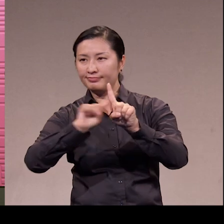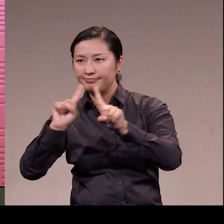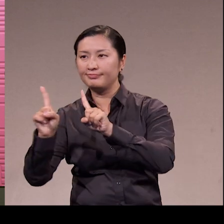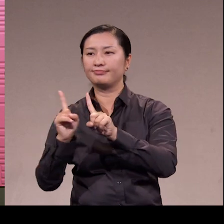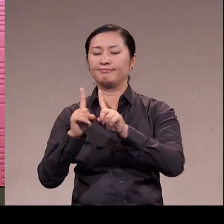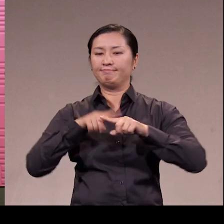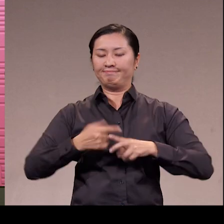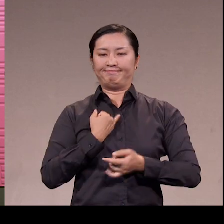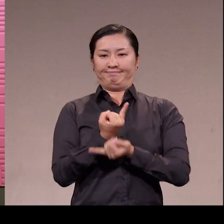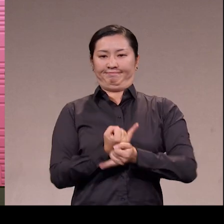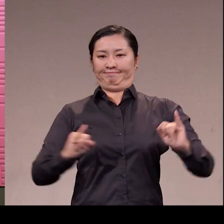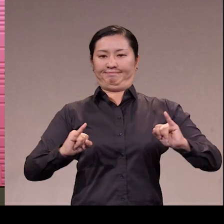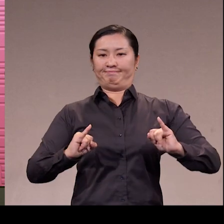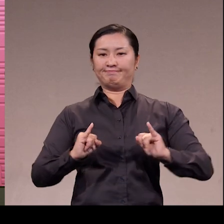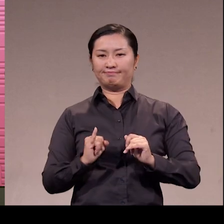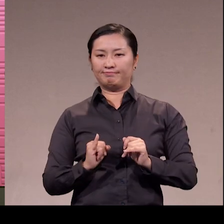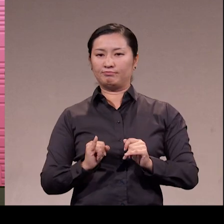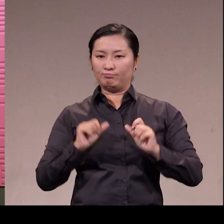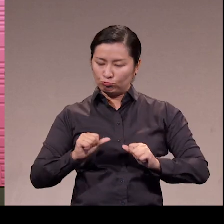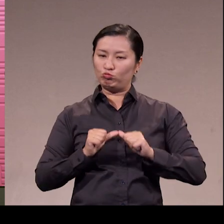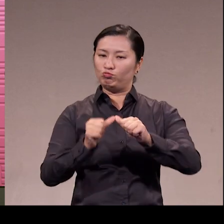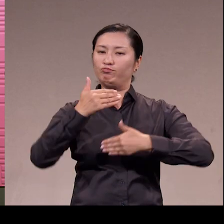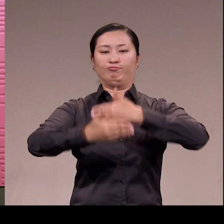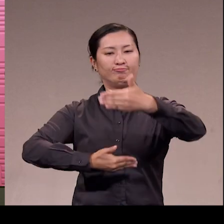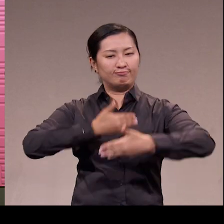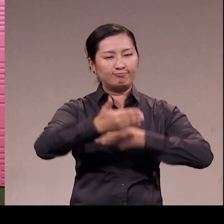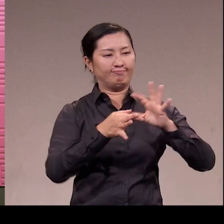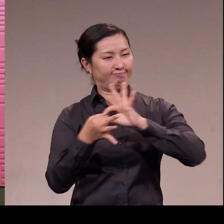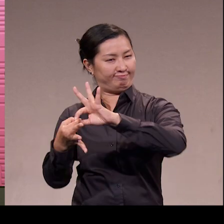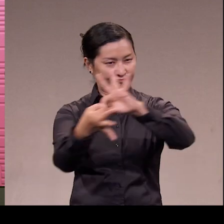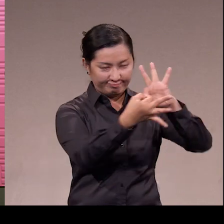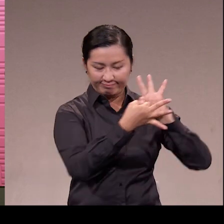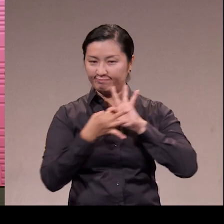spirit of this can be seen through your efforts in setting up